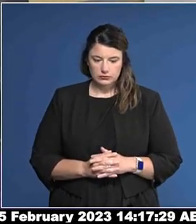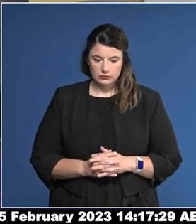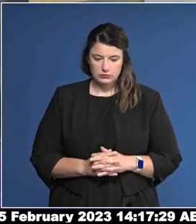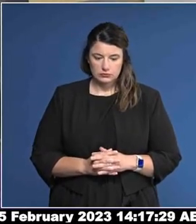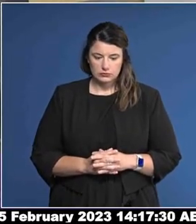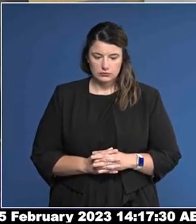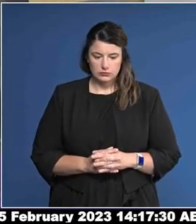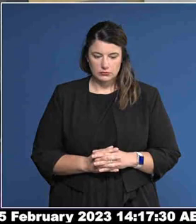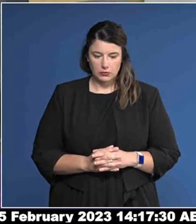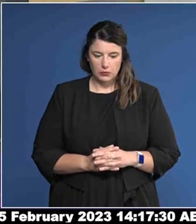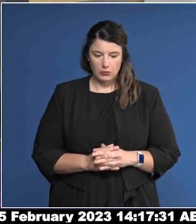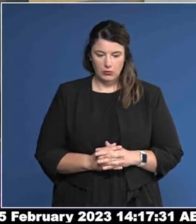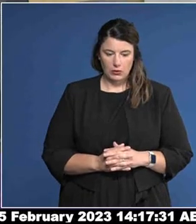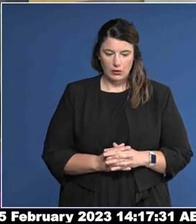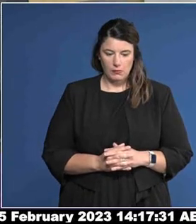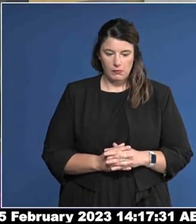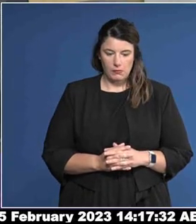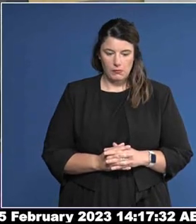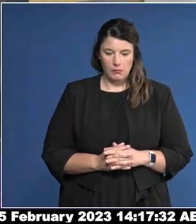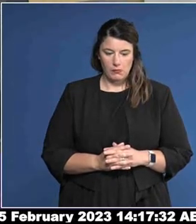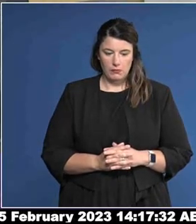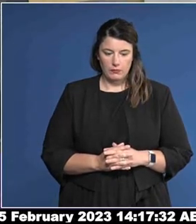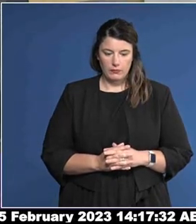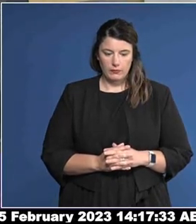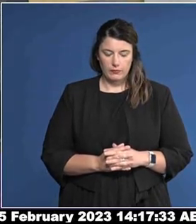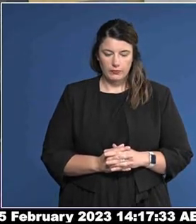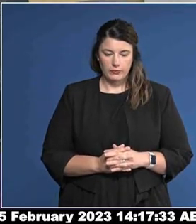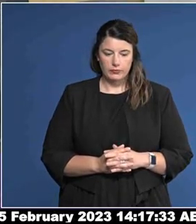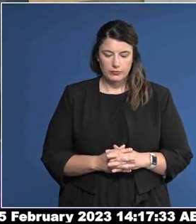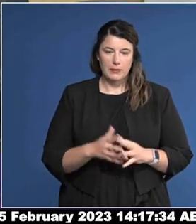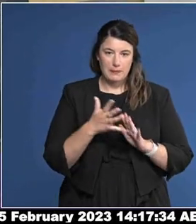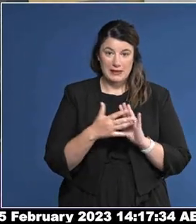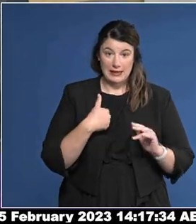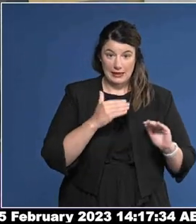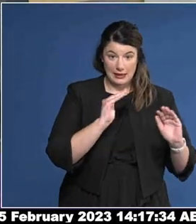That relieves me of the burden of doing the formalities to introduce all of you.